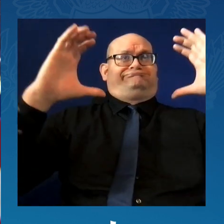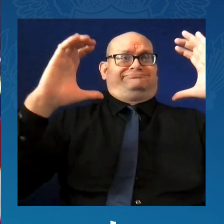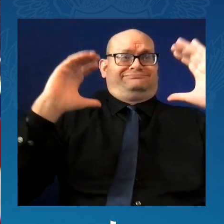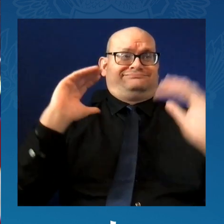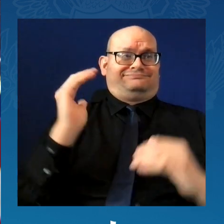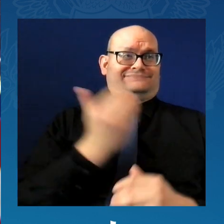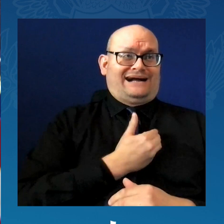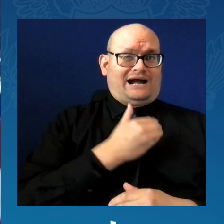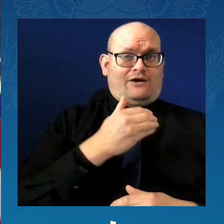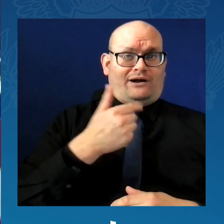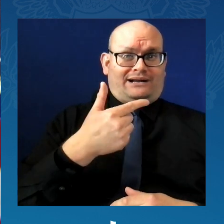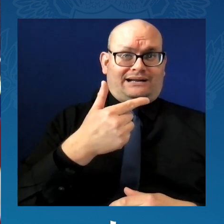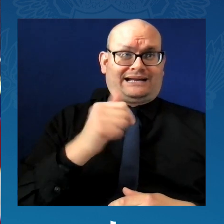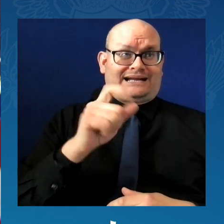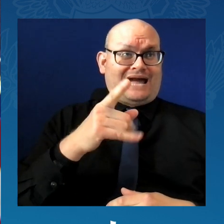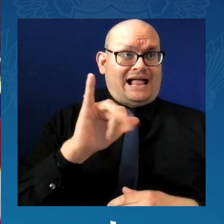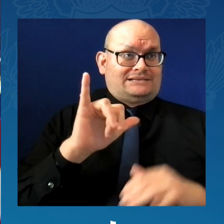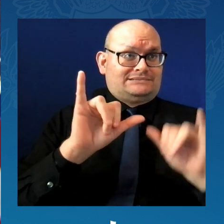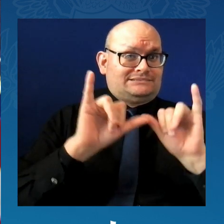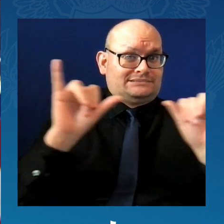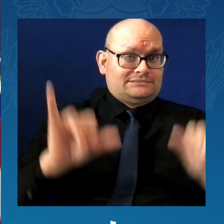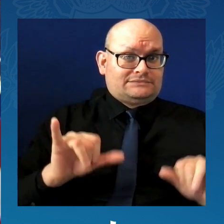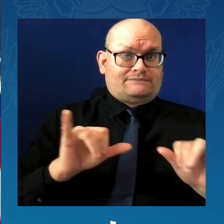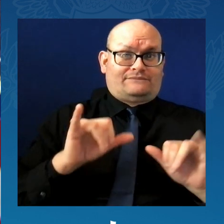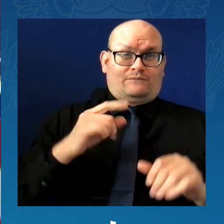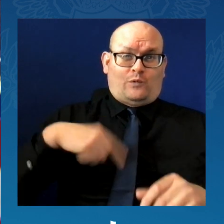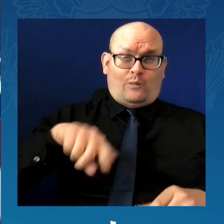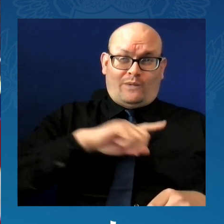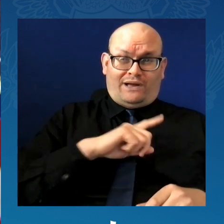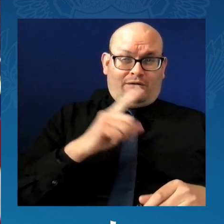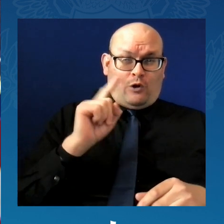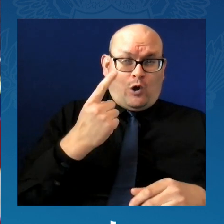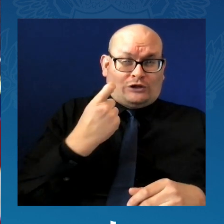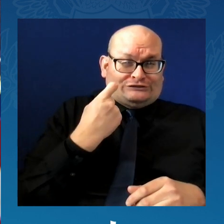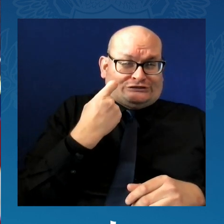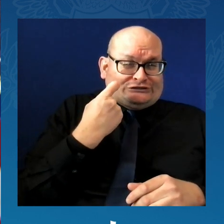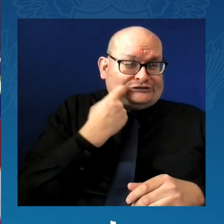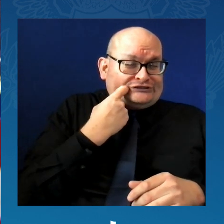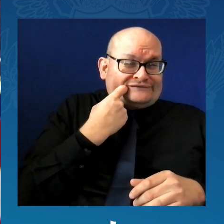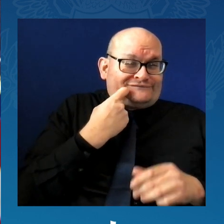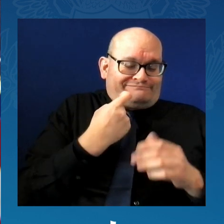we have only just begun our journey into space.